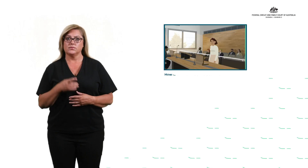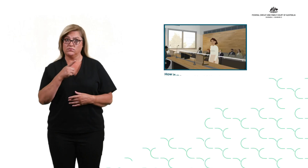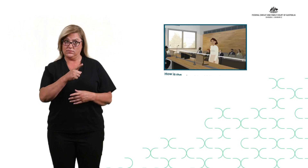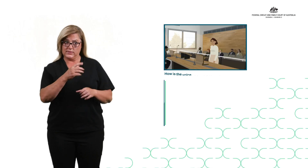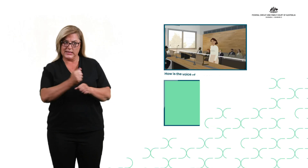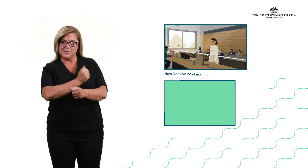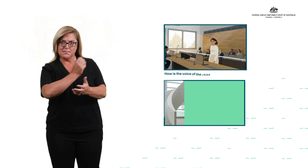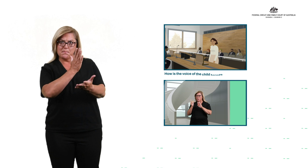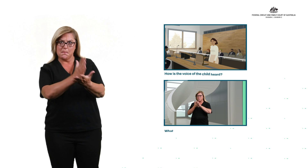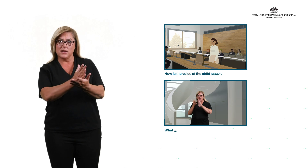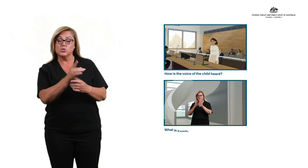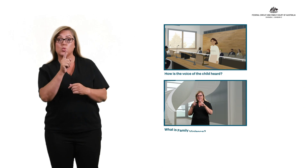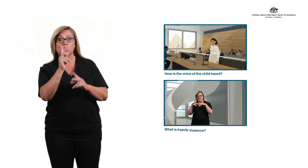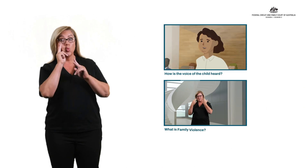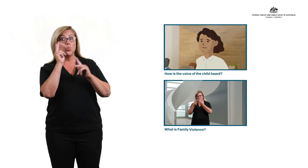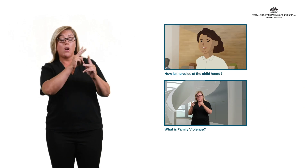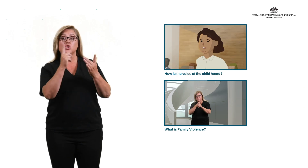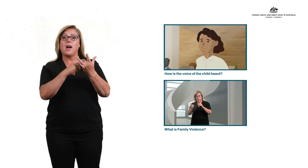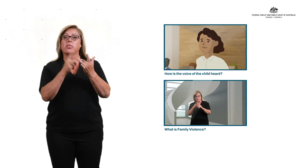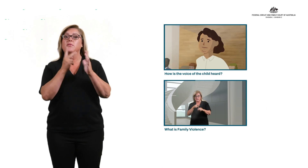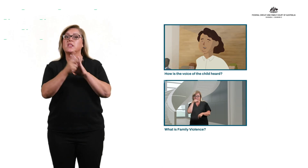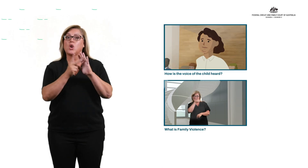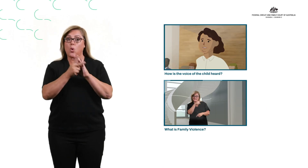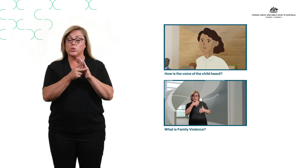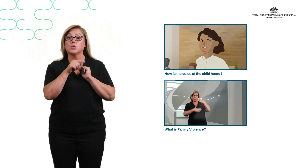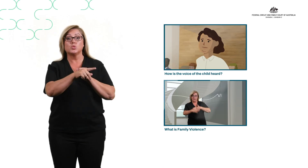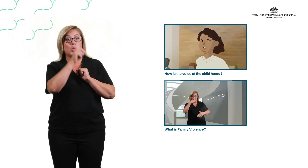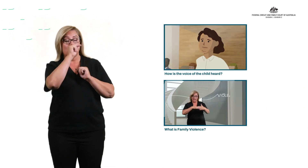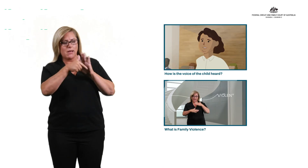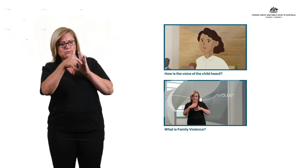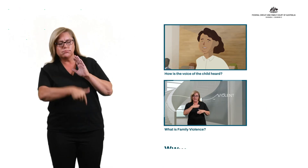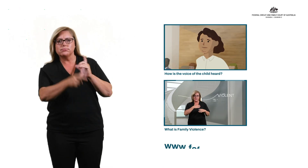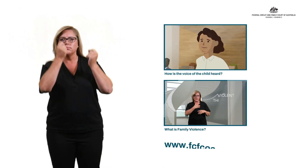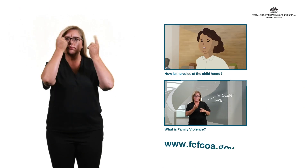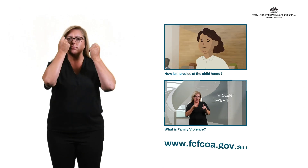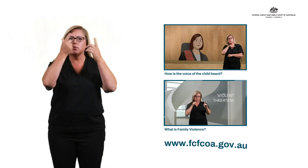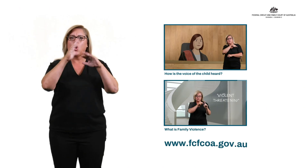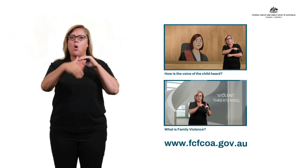Make sure to watch our other videos to understand more about family violence and the Court process.